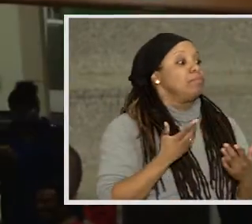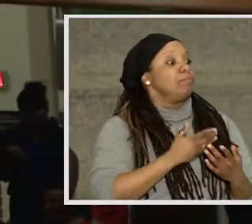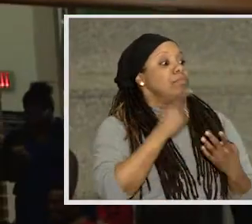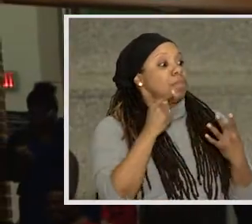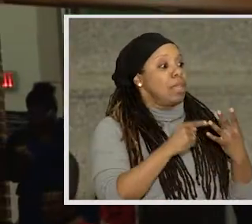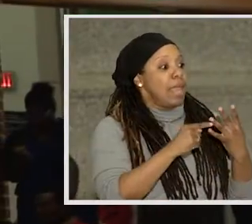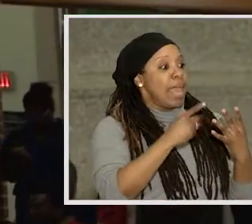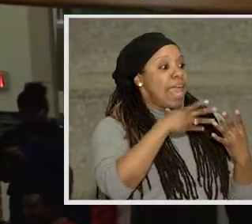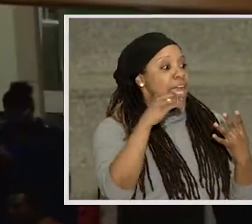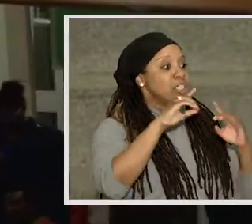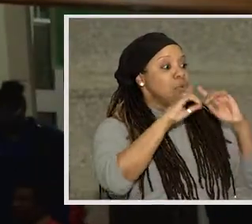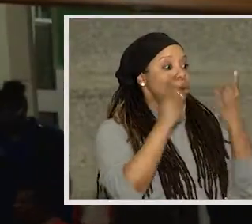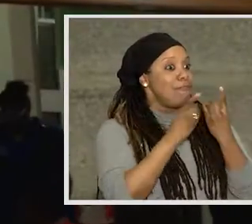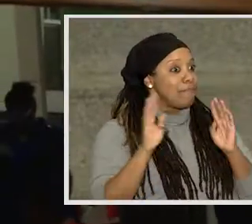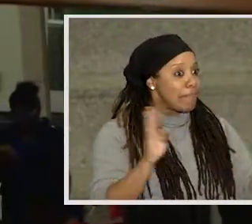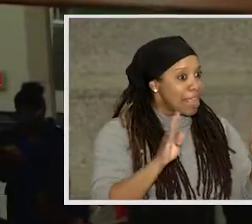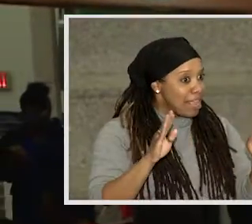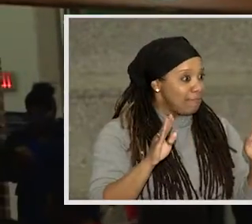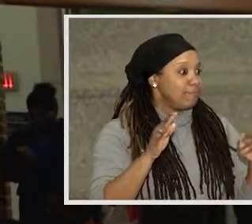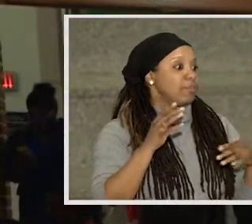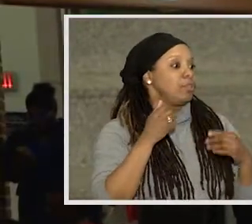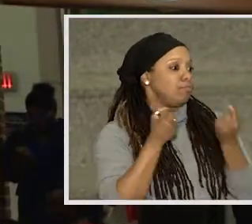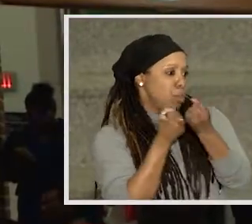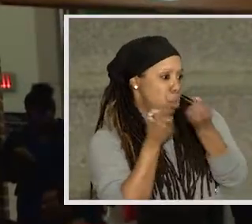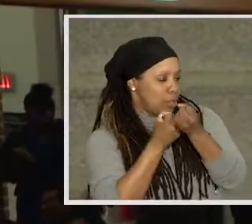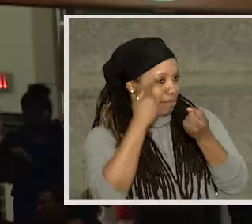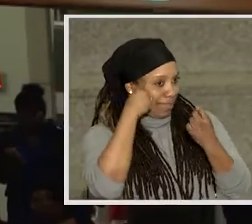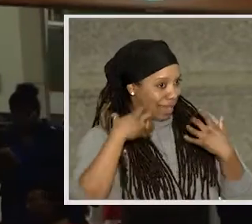PEOPLE WITH MENTAL HEALTH NEEDS. DEPARTMENT OF YOUTH